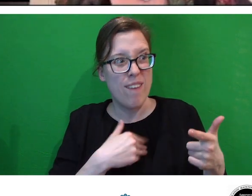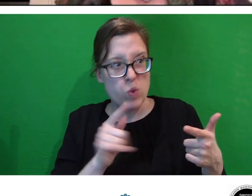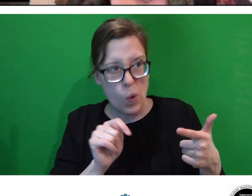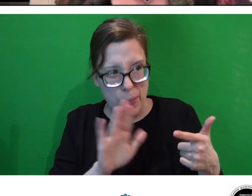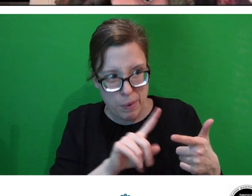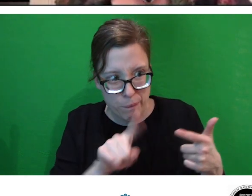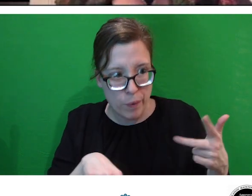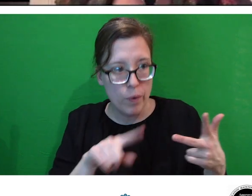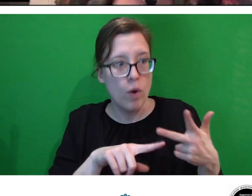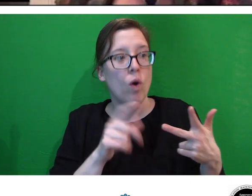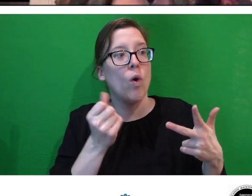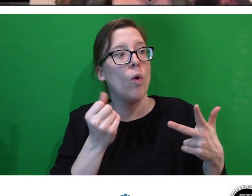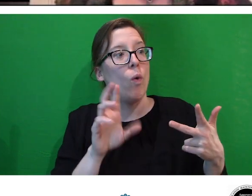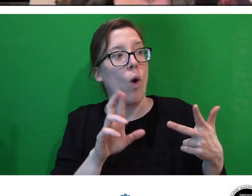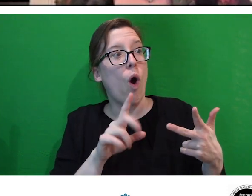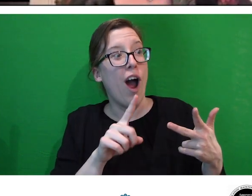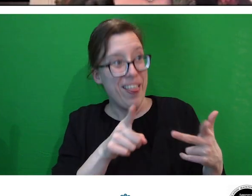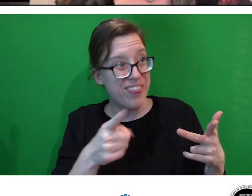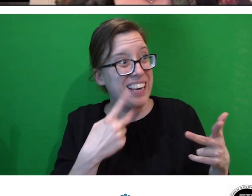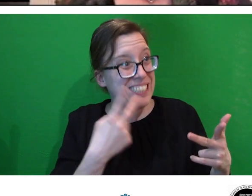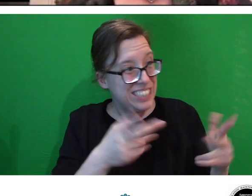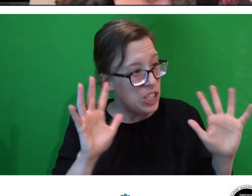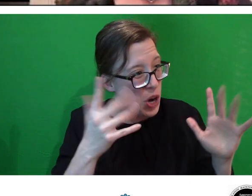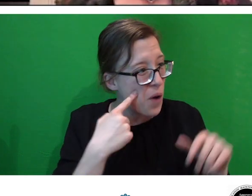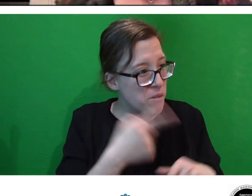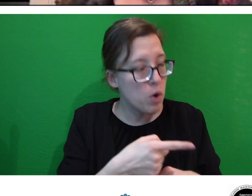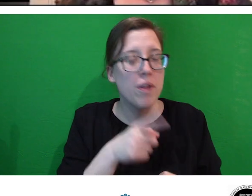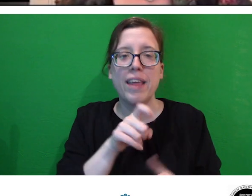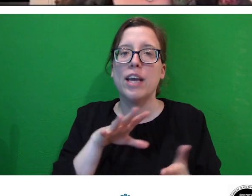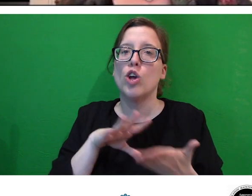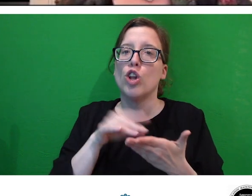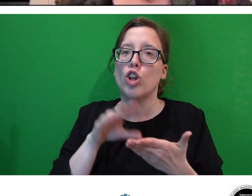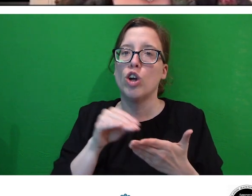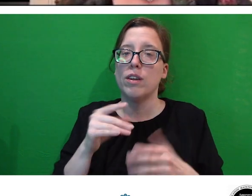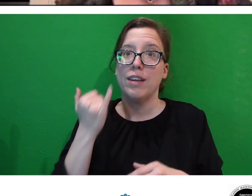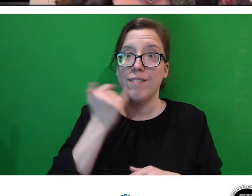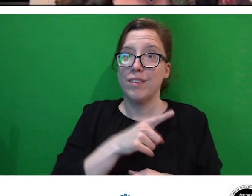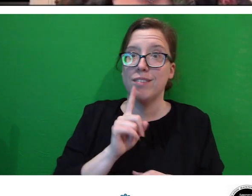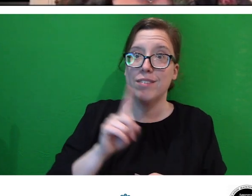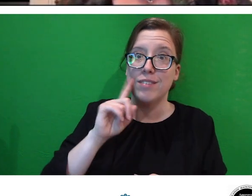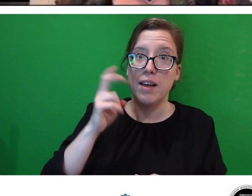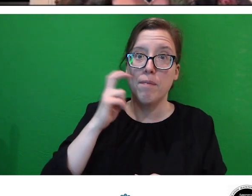We have to tell them how their behavior affects other people,